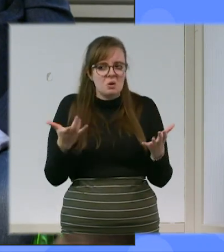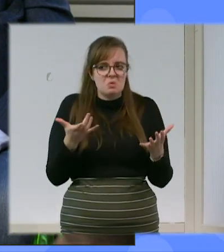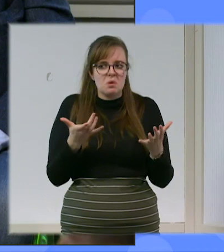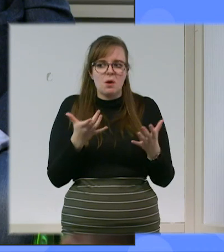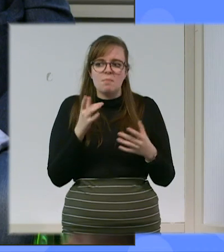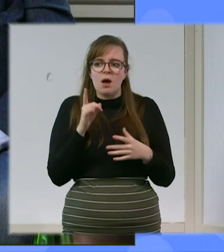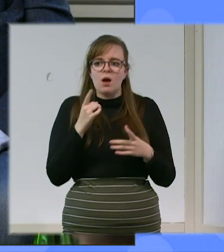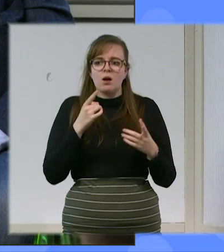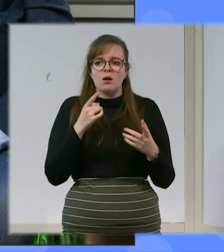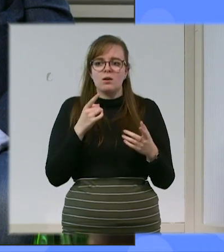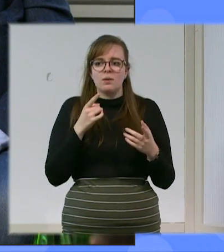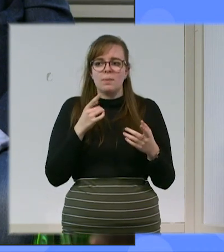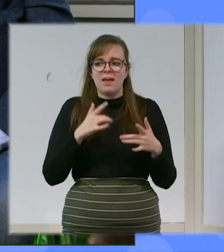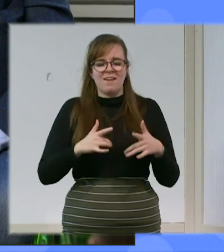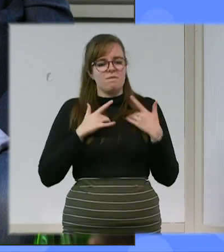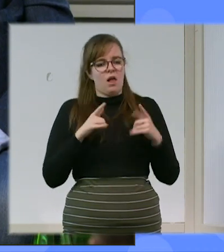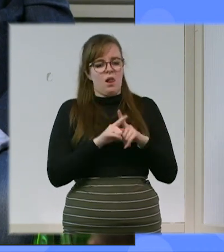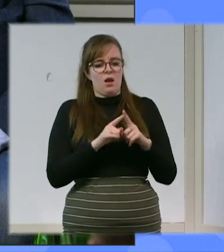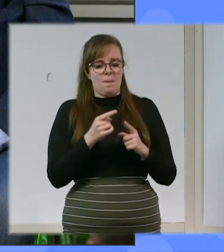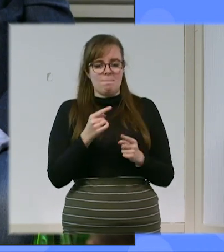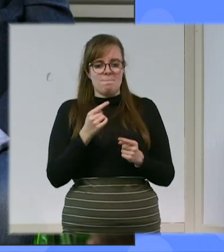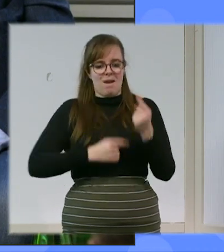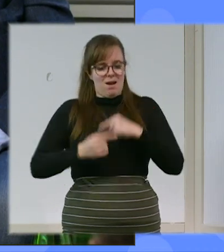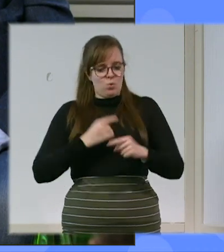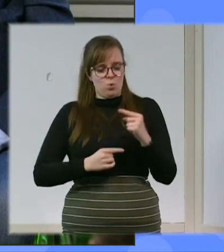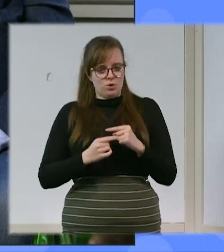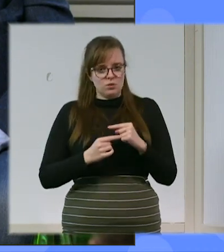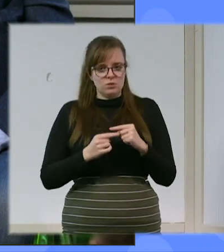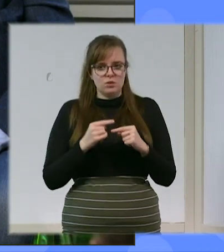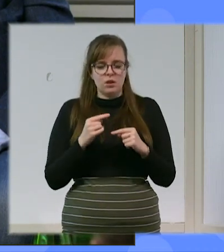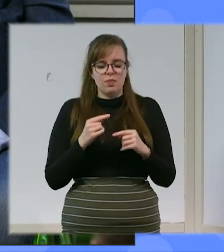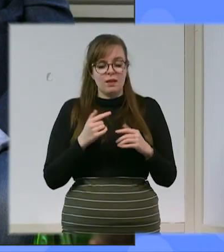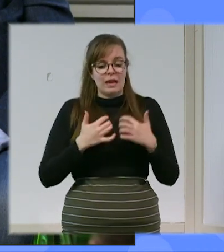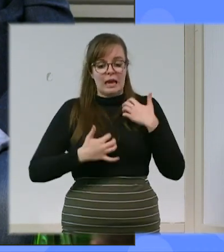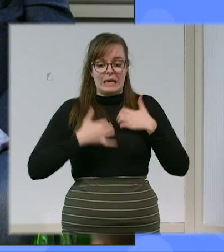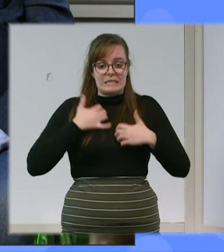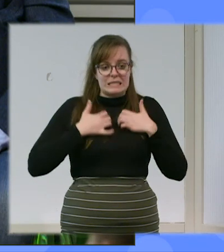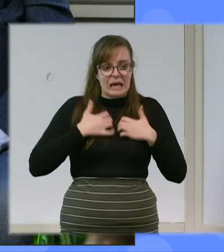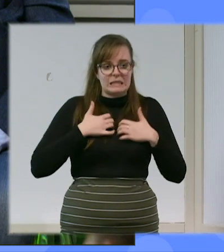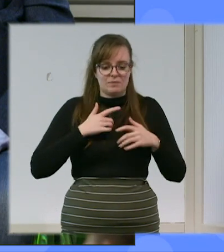going backwards here we are there incentives encouraging people they were